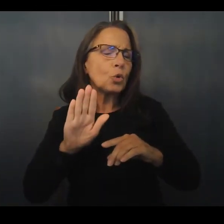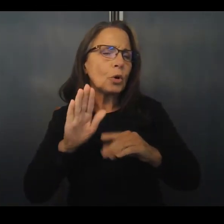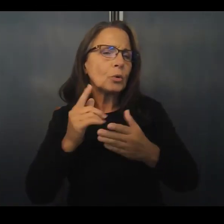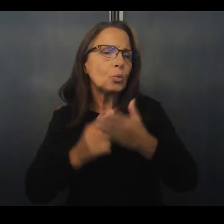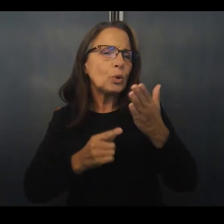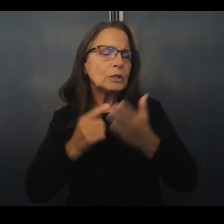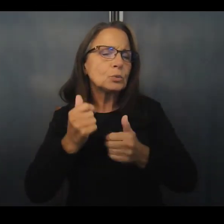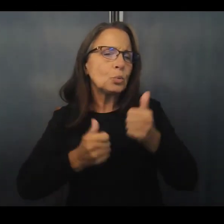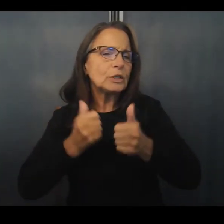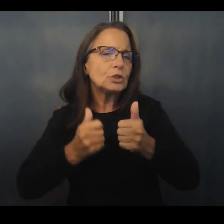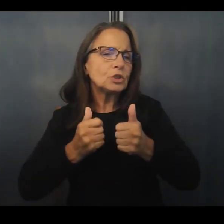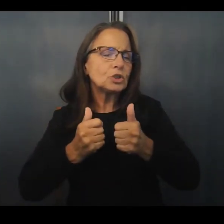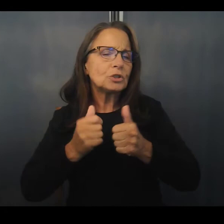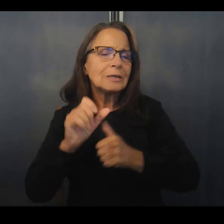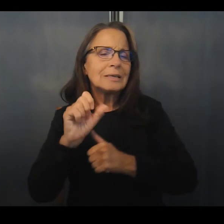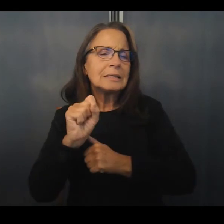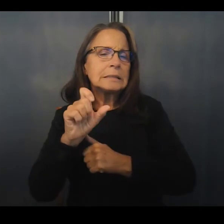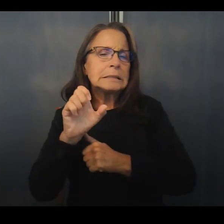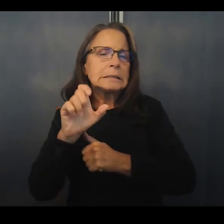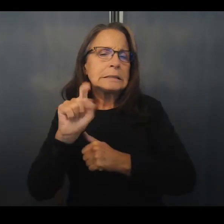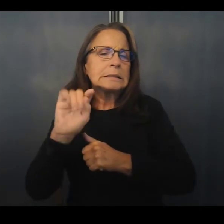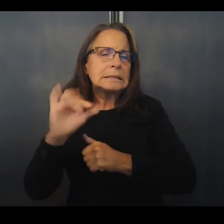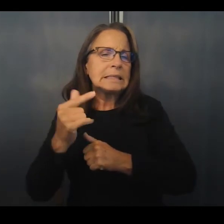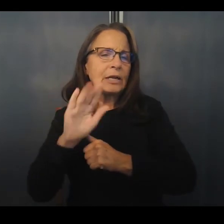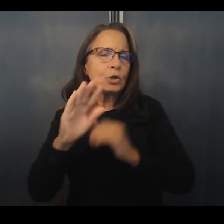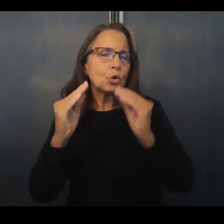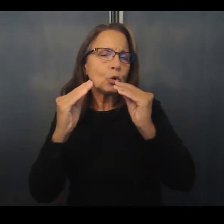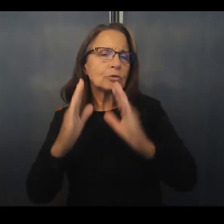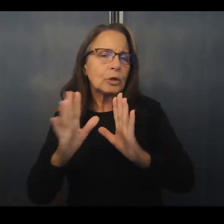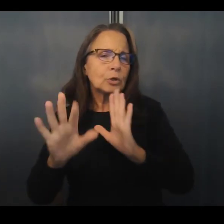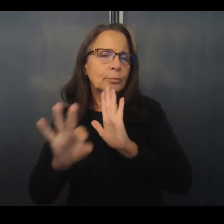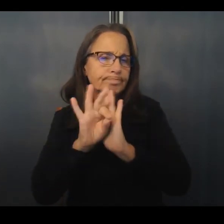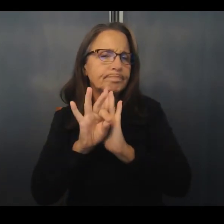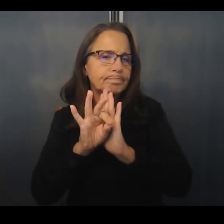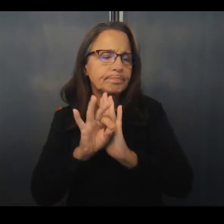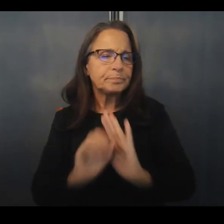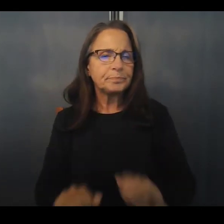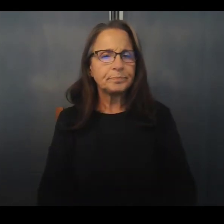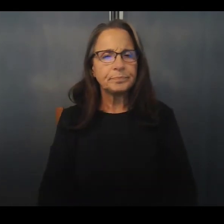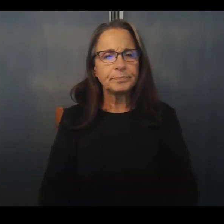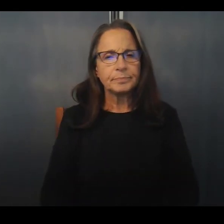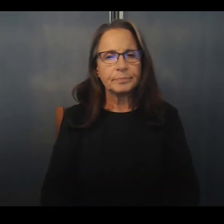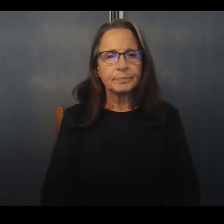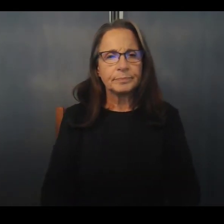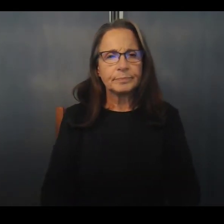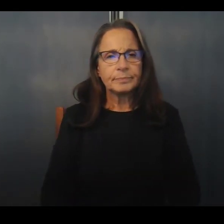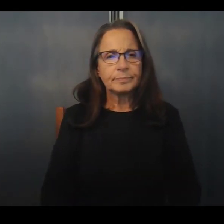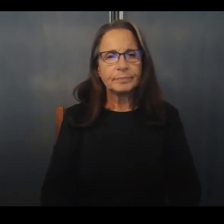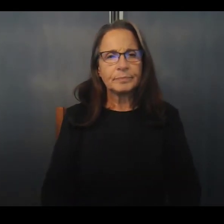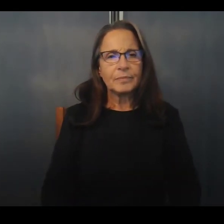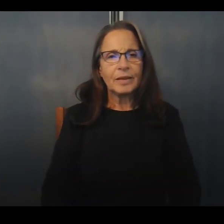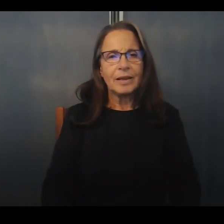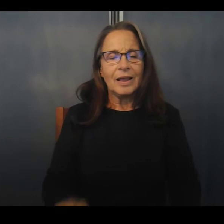it's always worth a check you may find some really helpful information here that is viewing a test